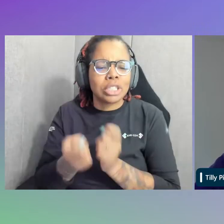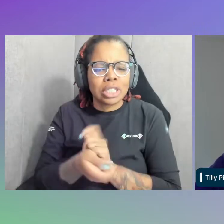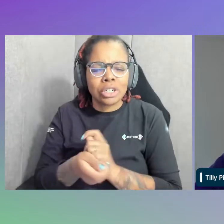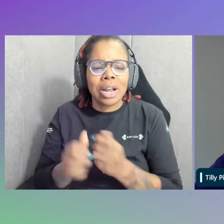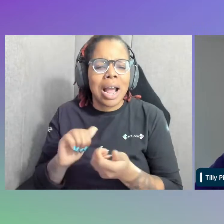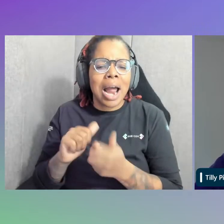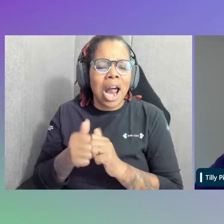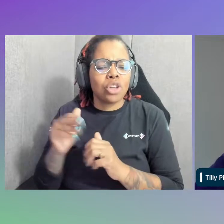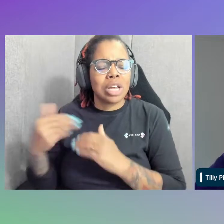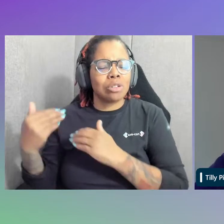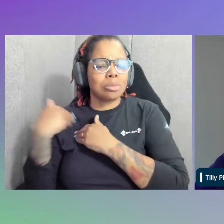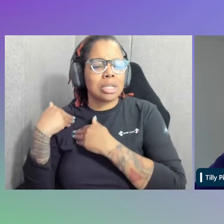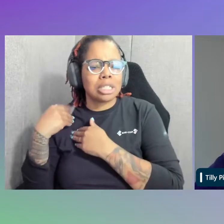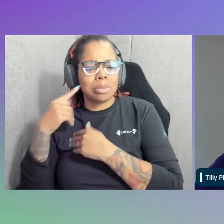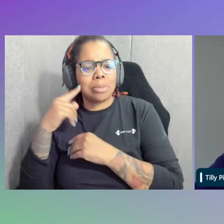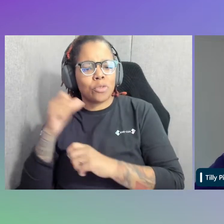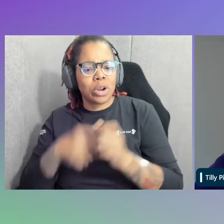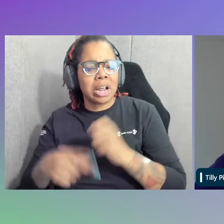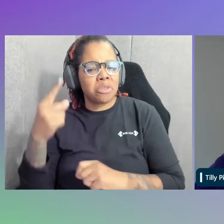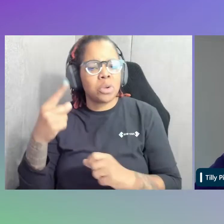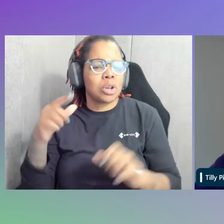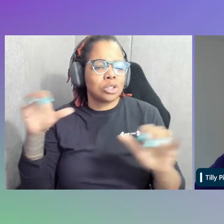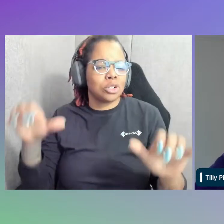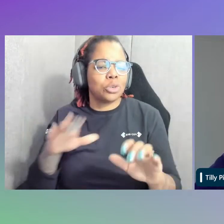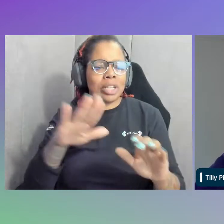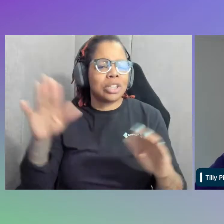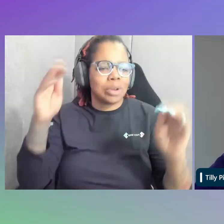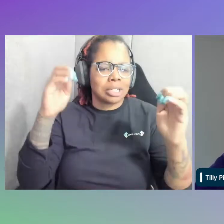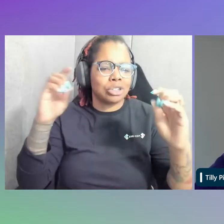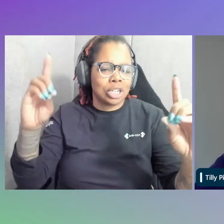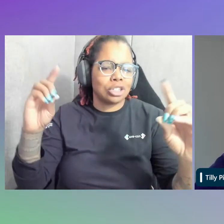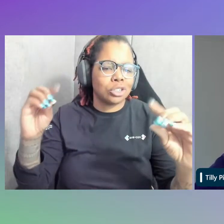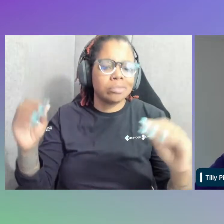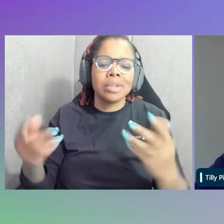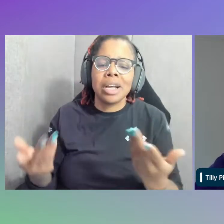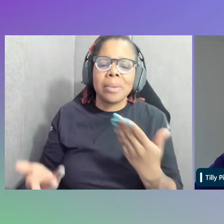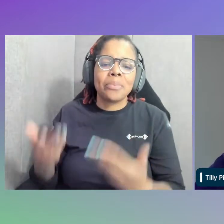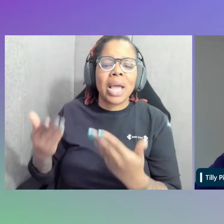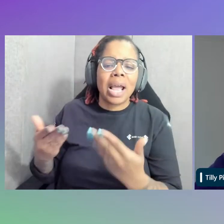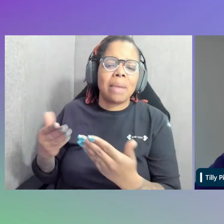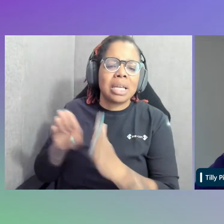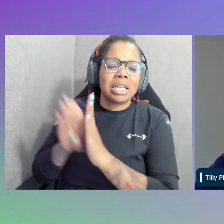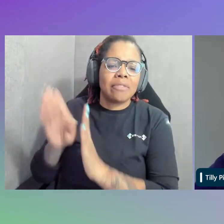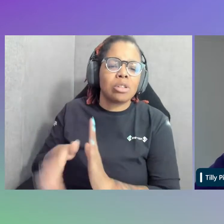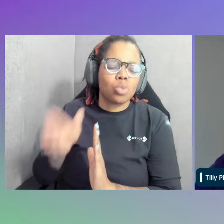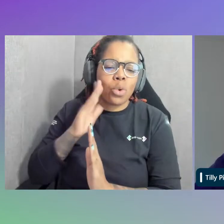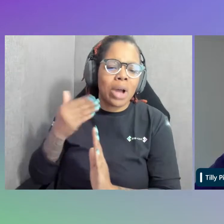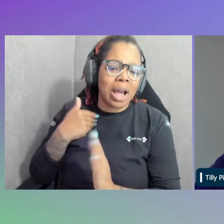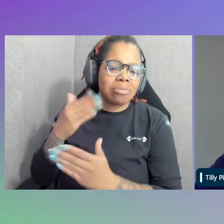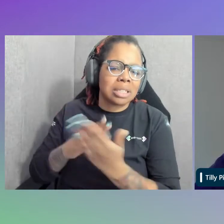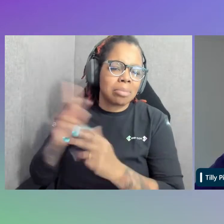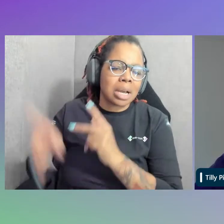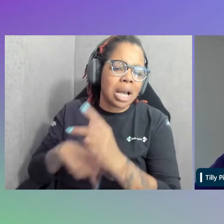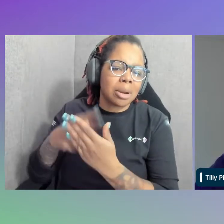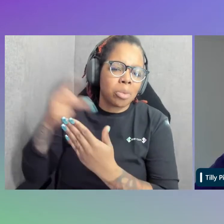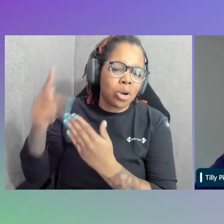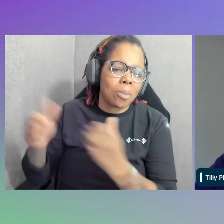to be doing their education. Like maybe developers will have some sort of initiative that